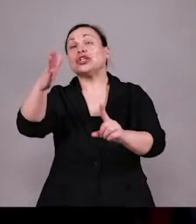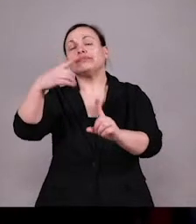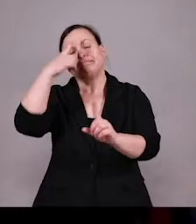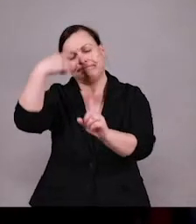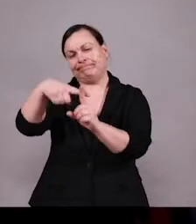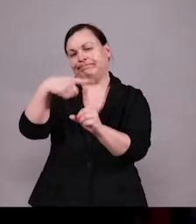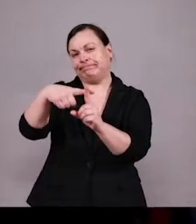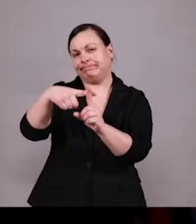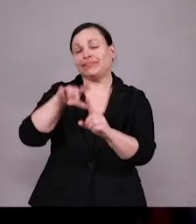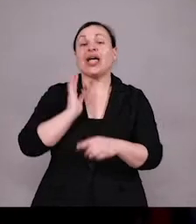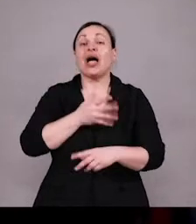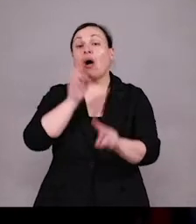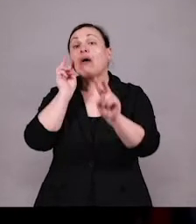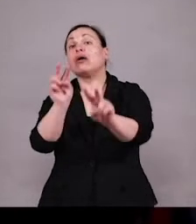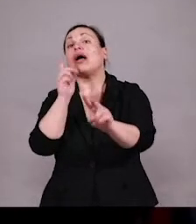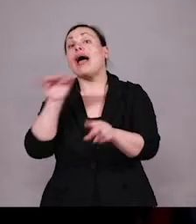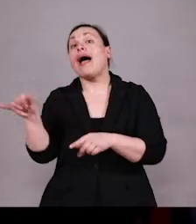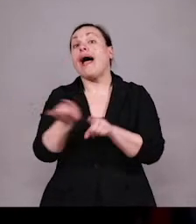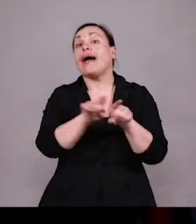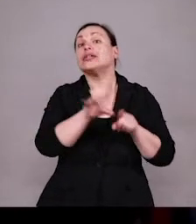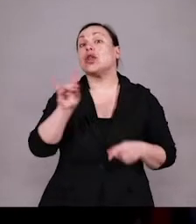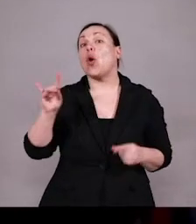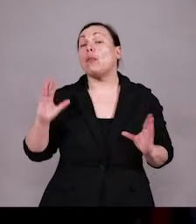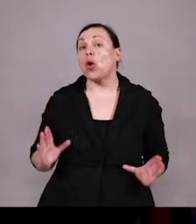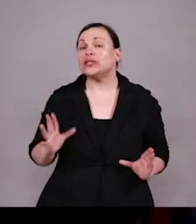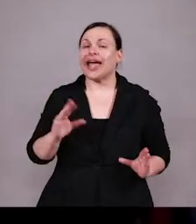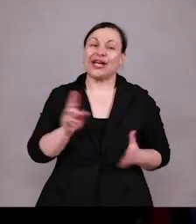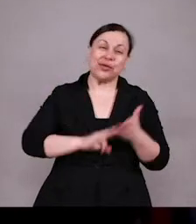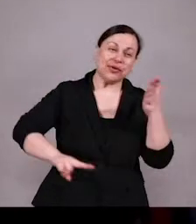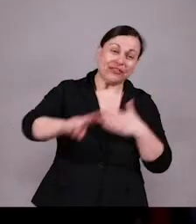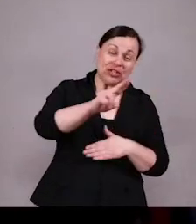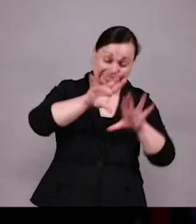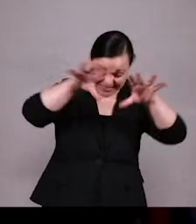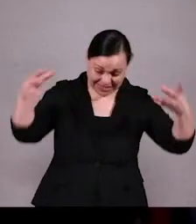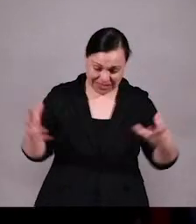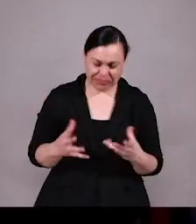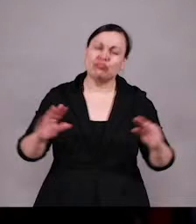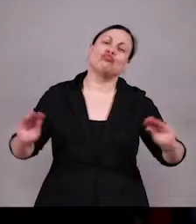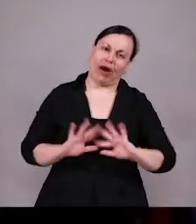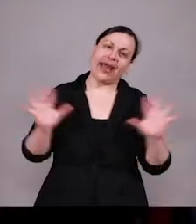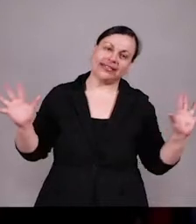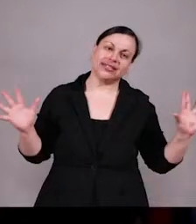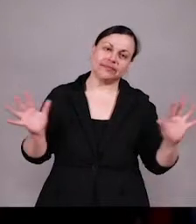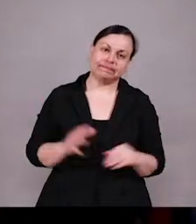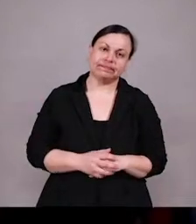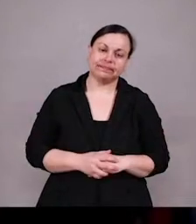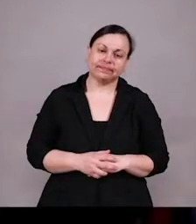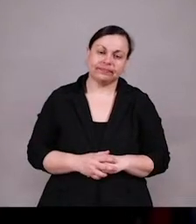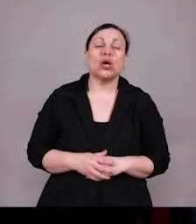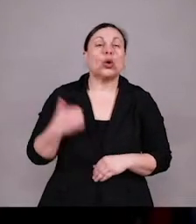Lobos and as The University of New Mexico remains bright. And as we very slowly emerge from the